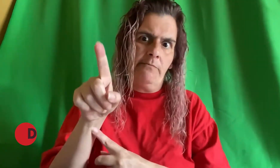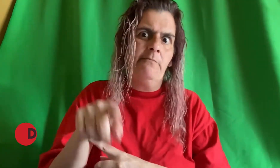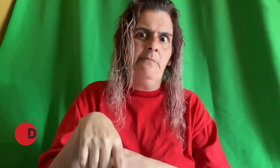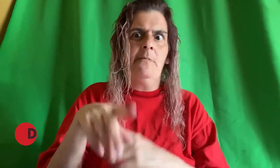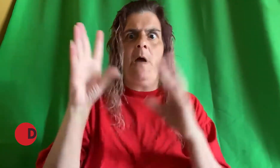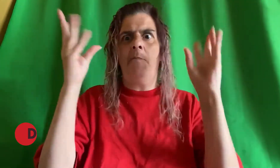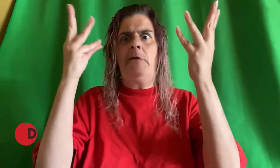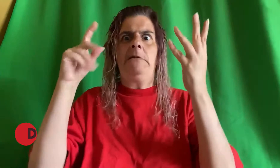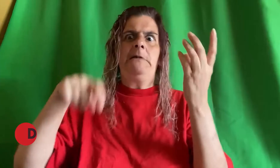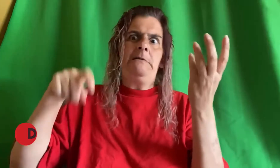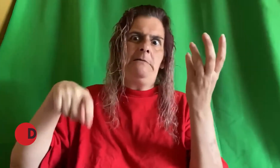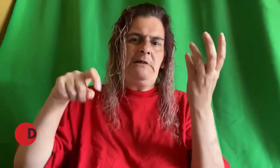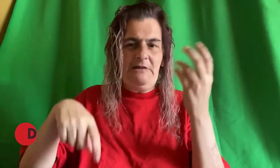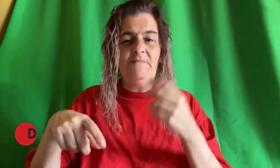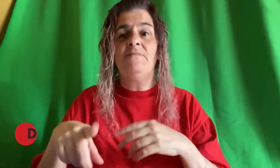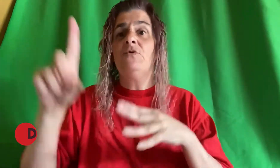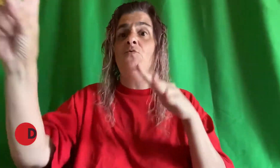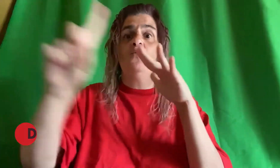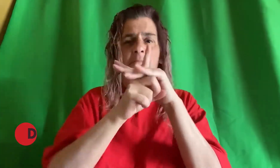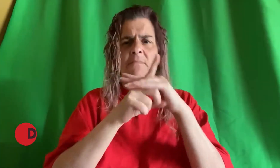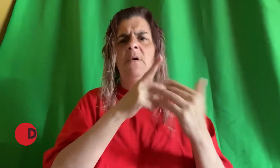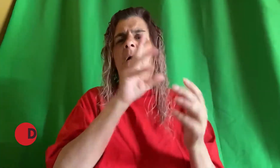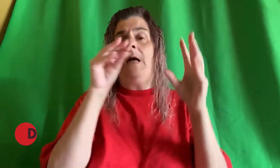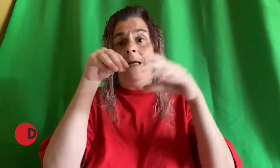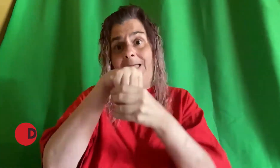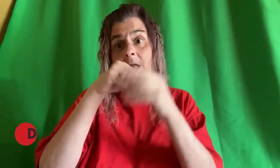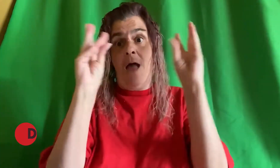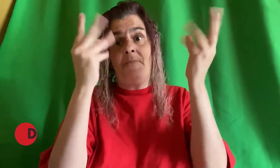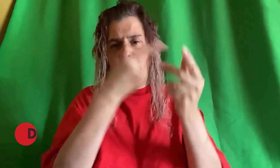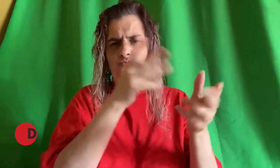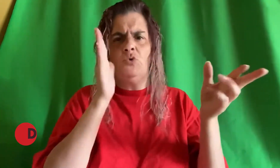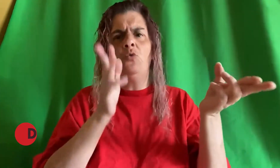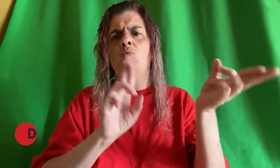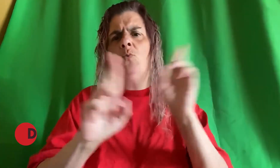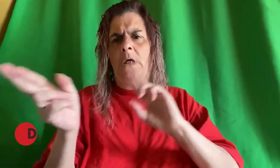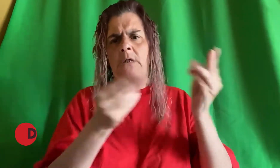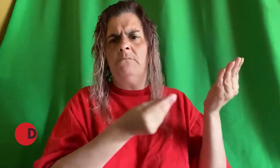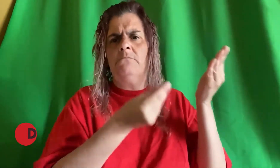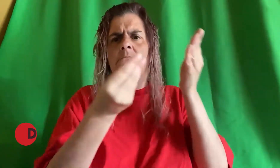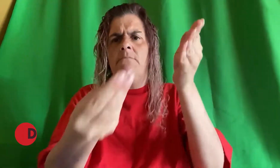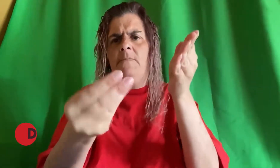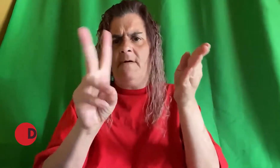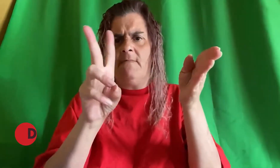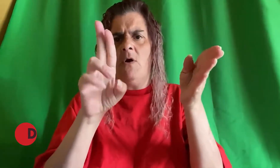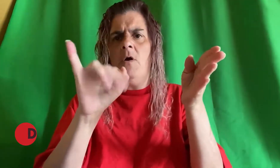need an ambulance when it shows up, ambulances have VRI on tablets to